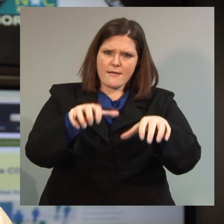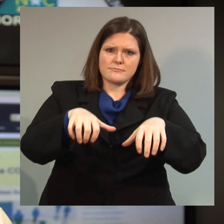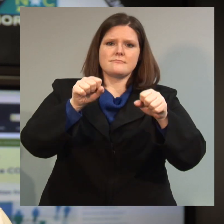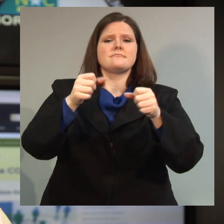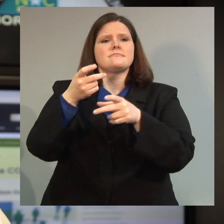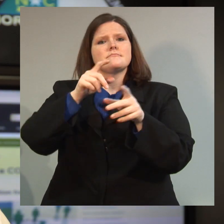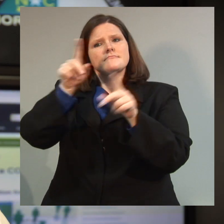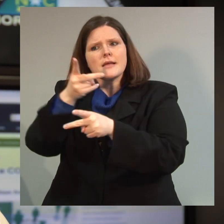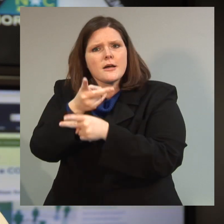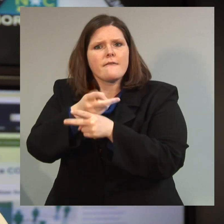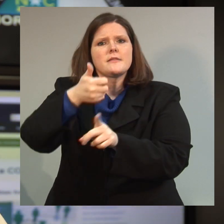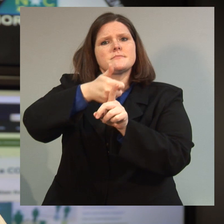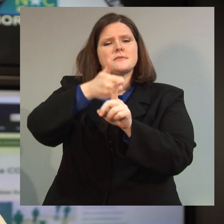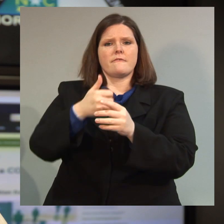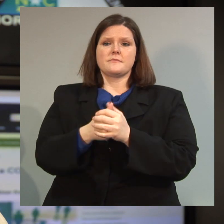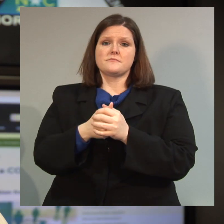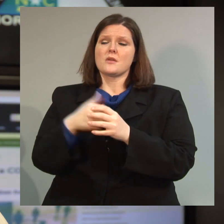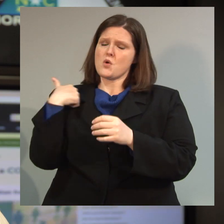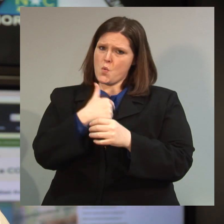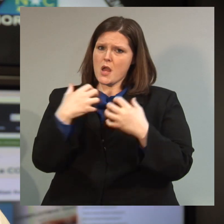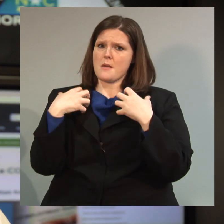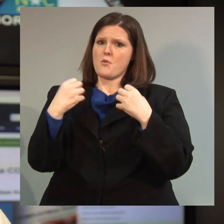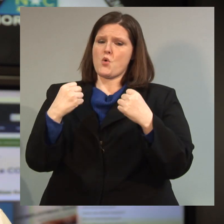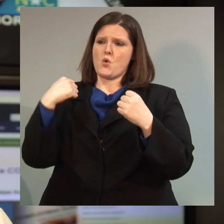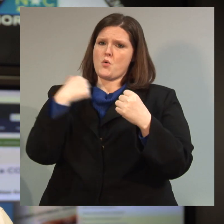with patients and their families. This is a bold vision.